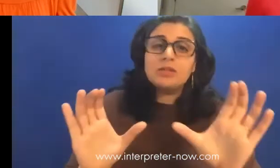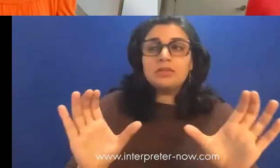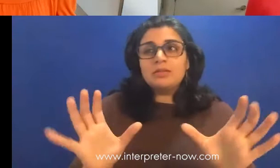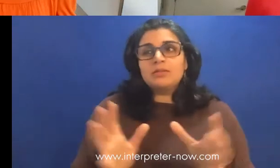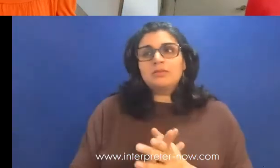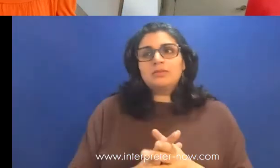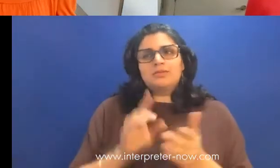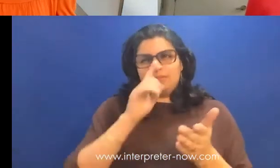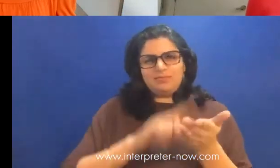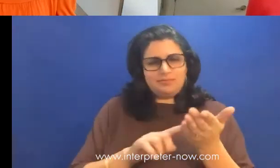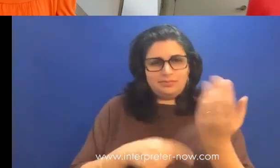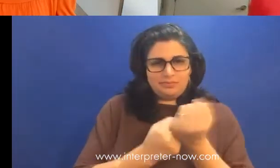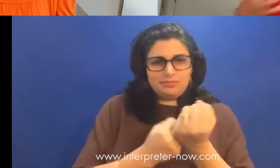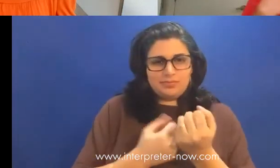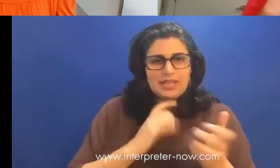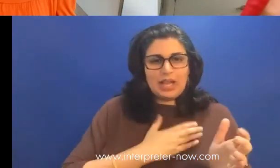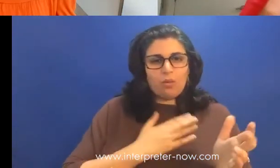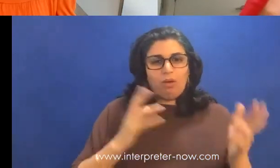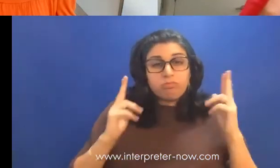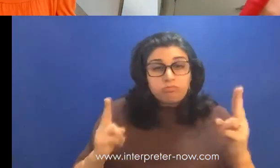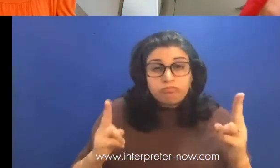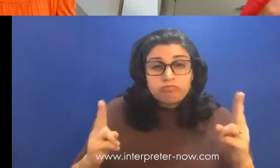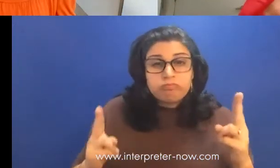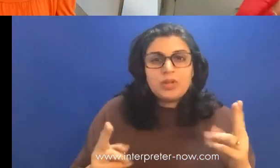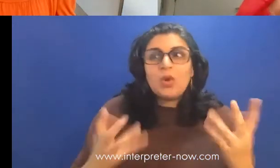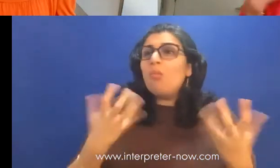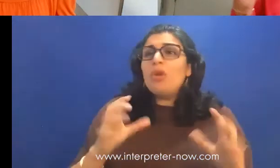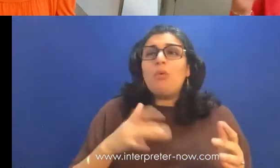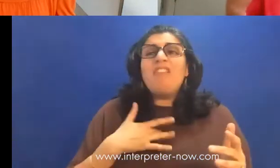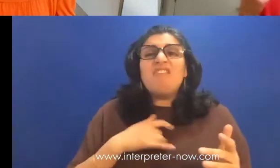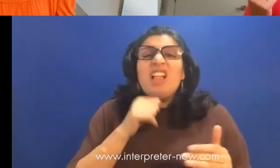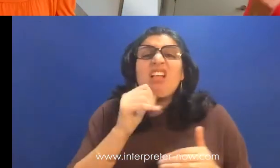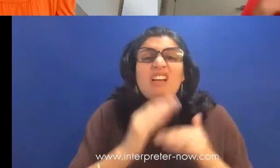backs us up, but in our rush to not feel uncomfortable, right back to the inclusion and growth mindset.